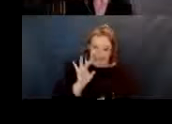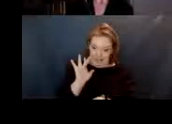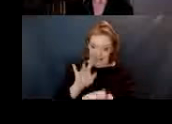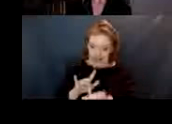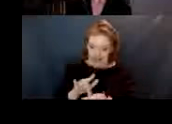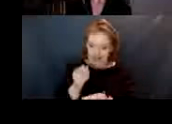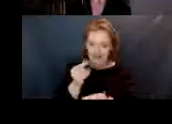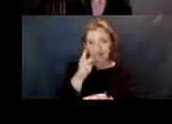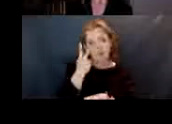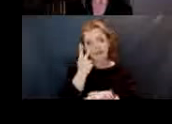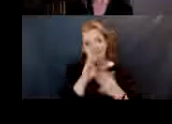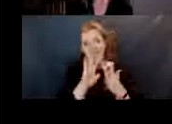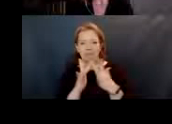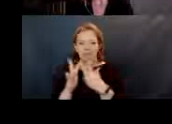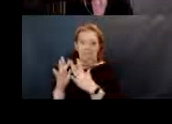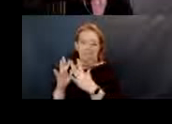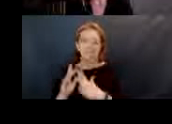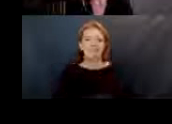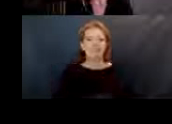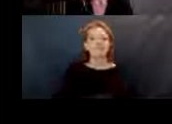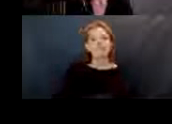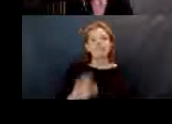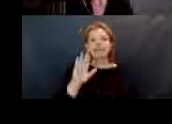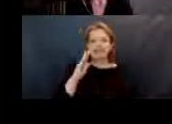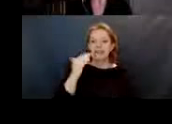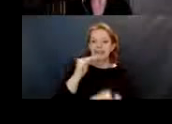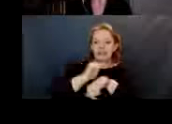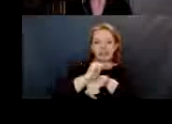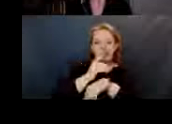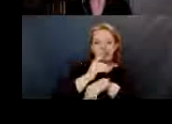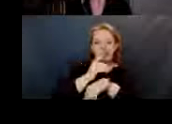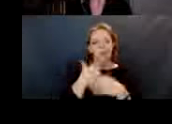Tonight we're going to strongly encourage your participation and engagement, and at